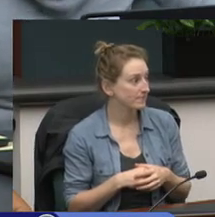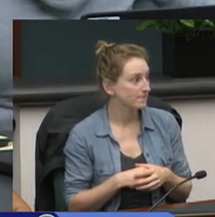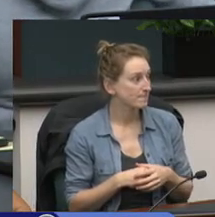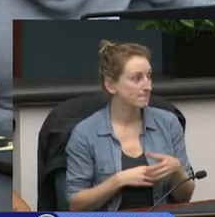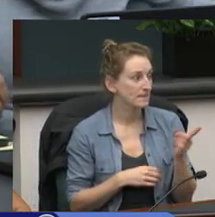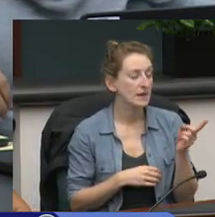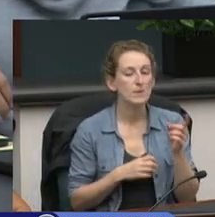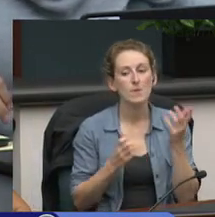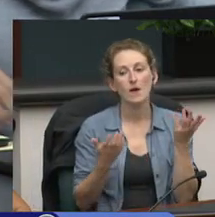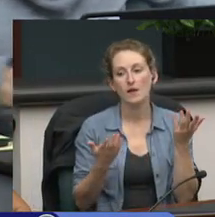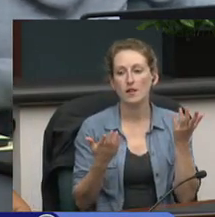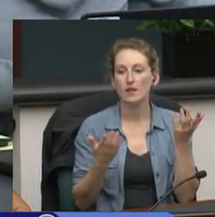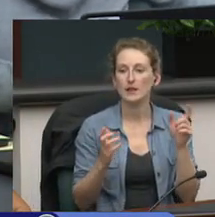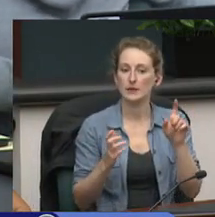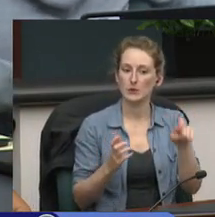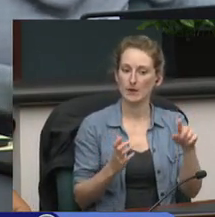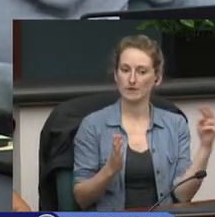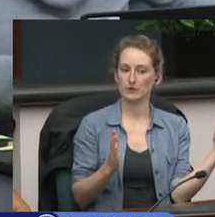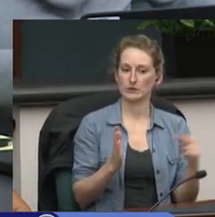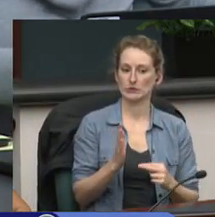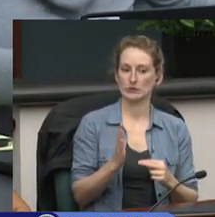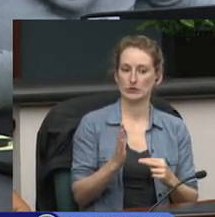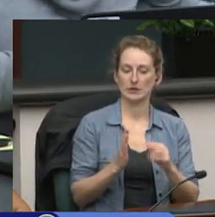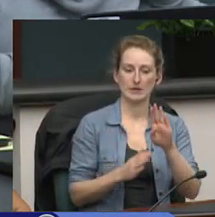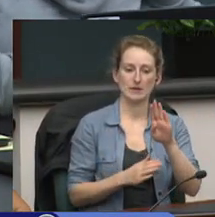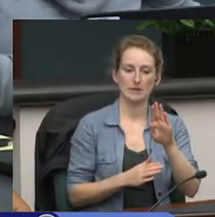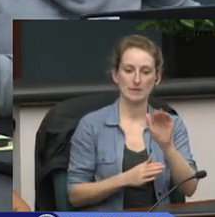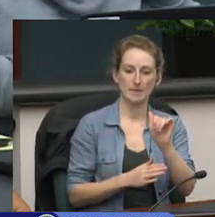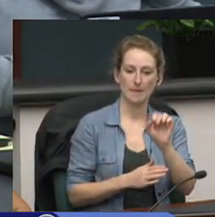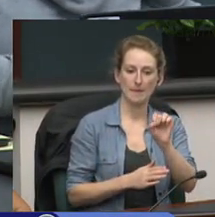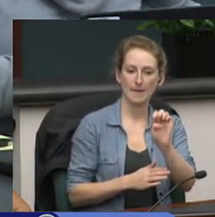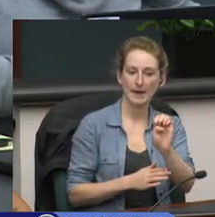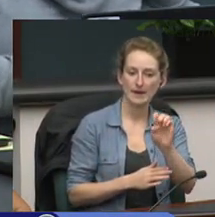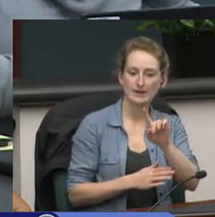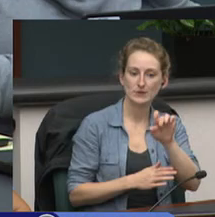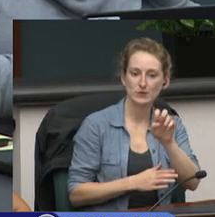at the base zoning chapter 2 on the base owning what the minimum lot sizes are